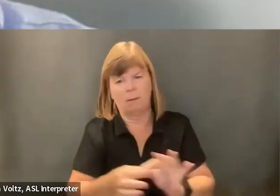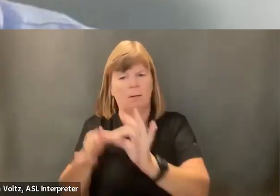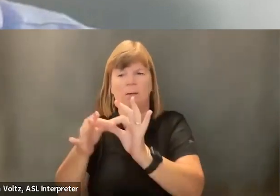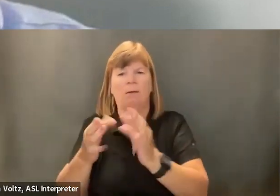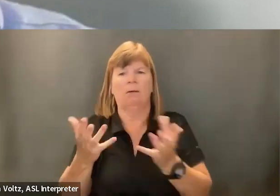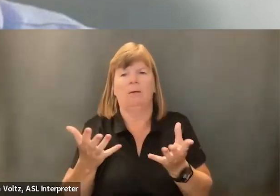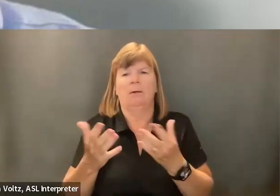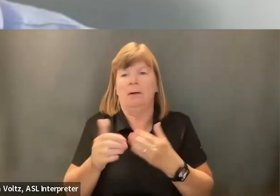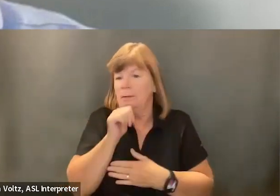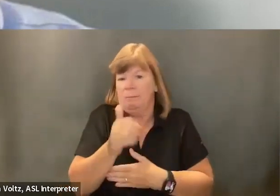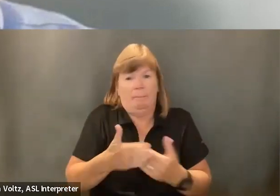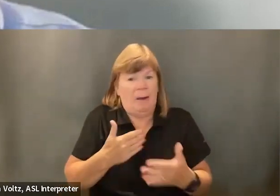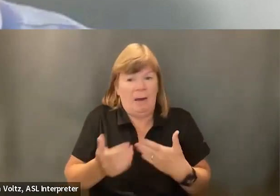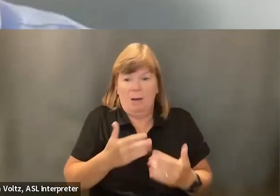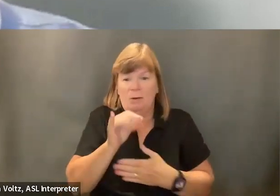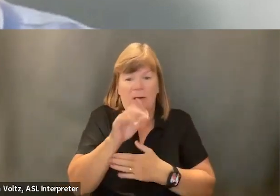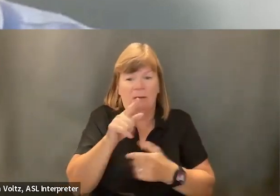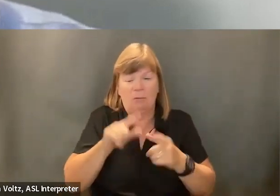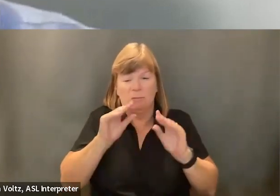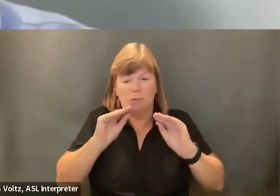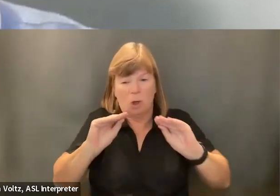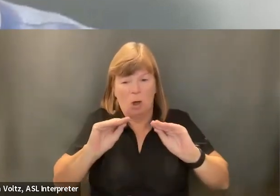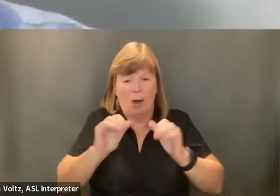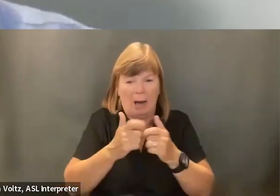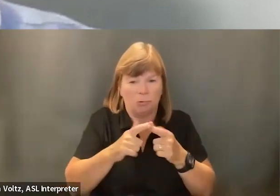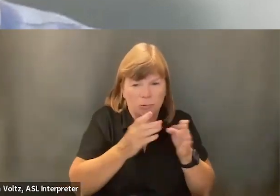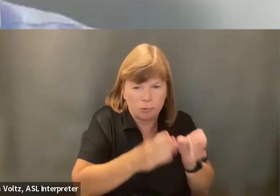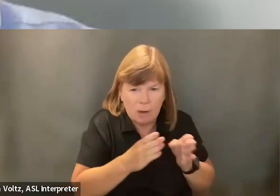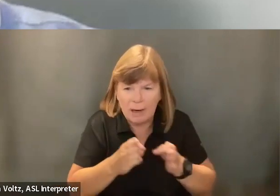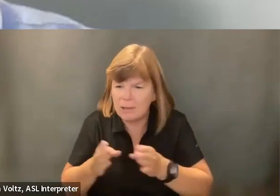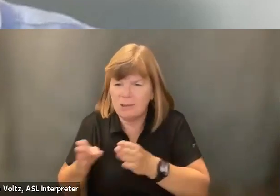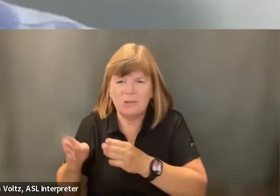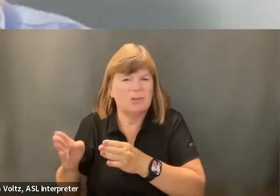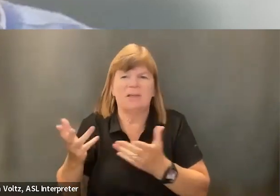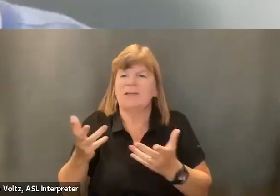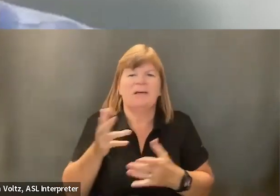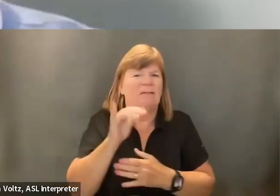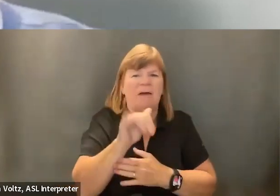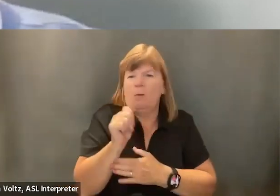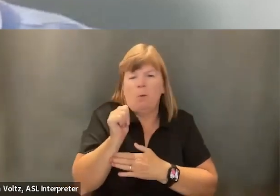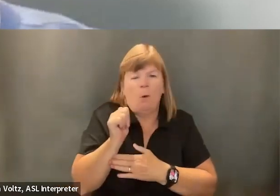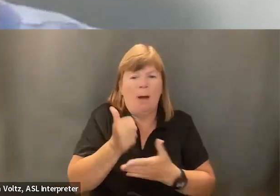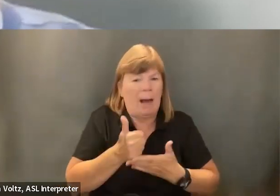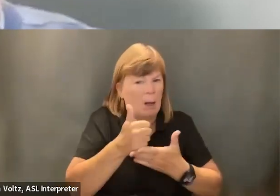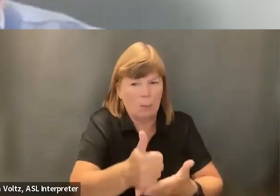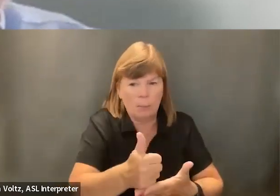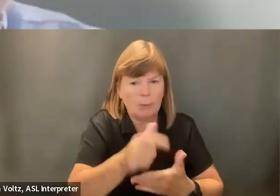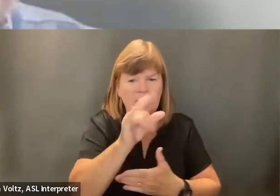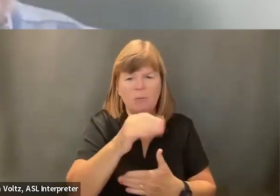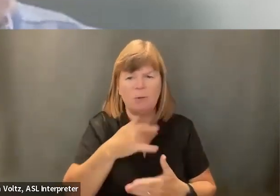you've been taught a strategy of inferencing inferencing strategy will not work if you don't